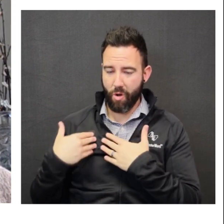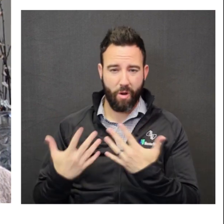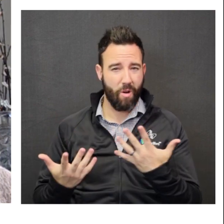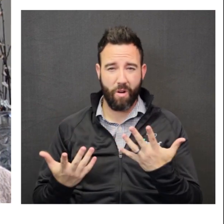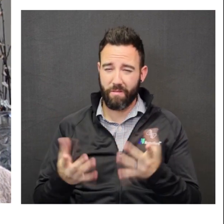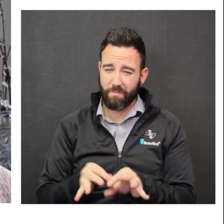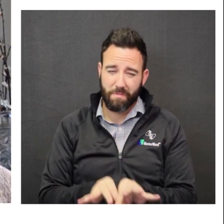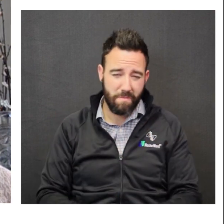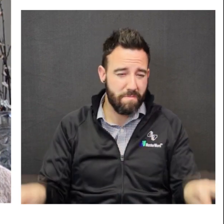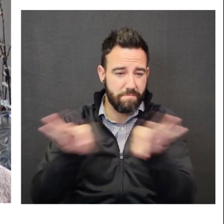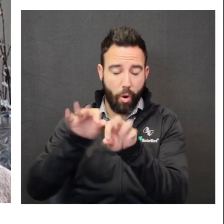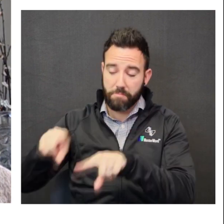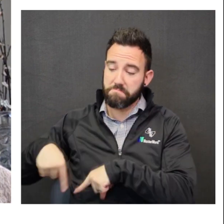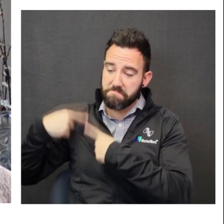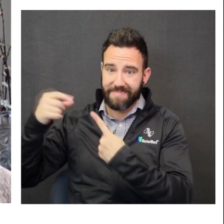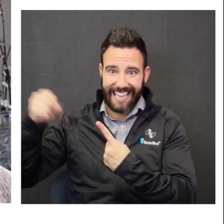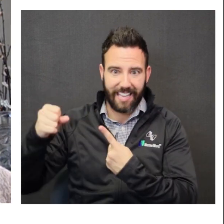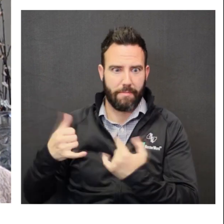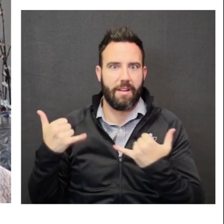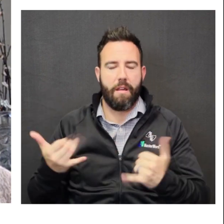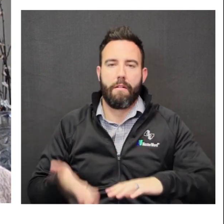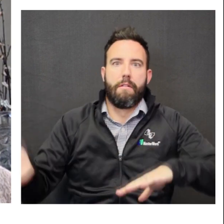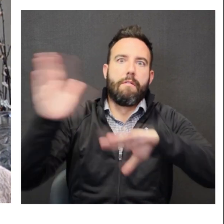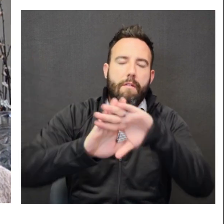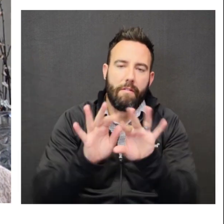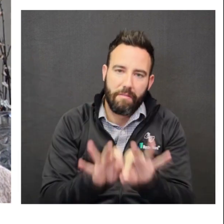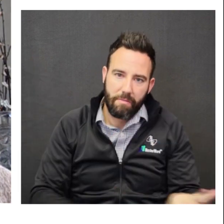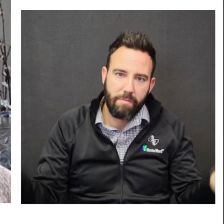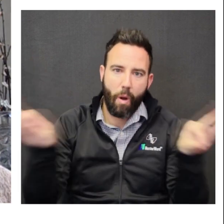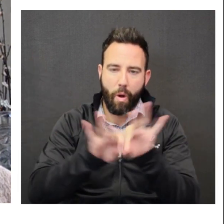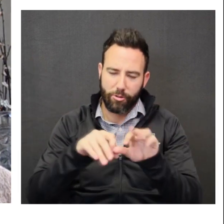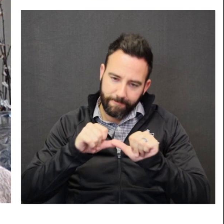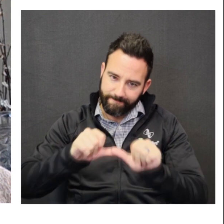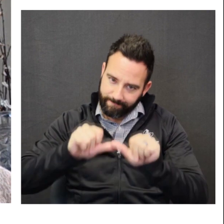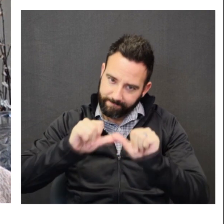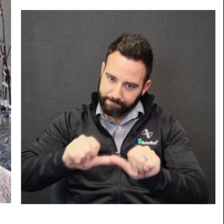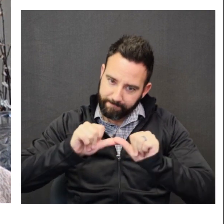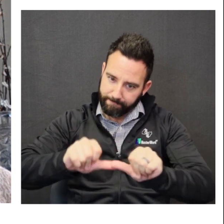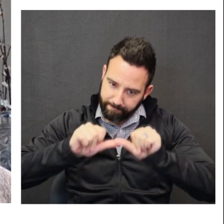And, um, I just hope we can find ways to continue that fight.